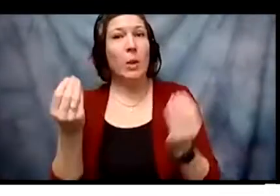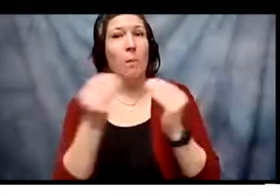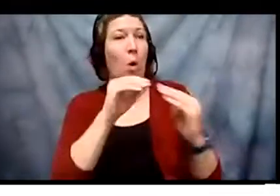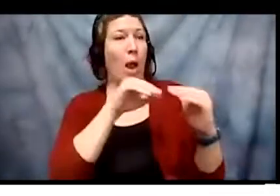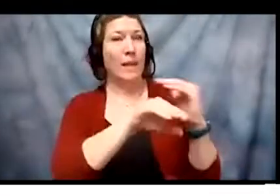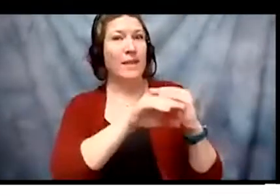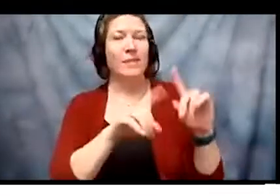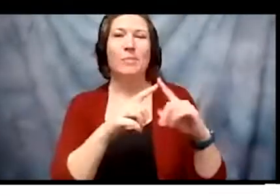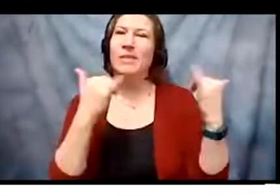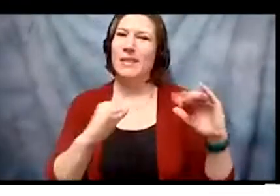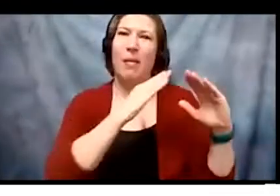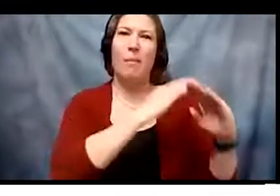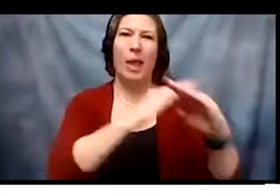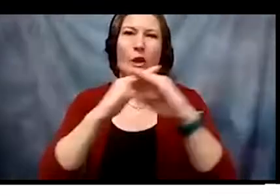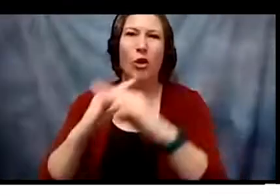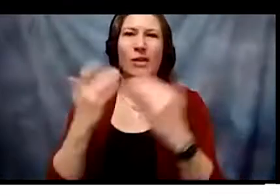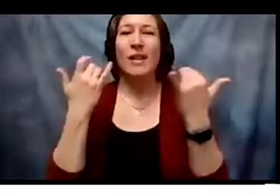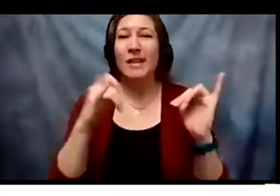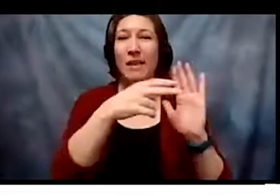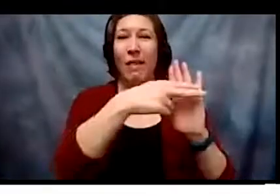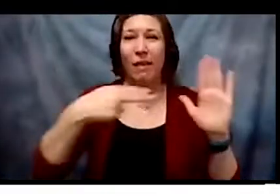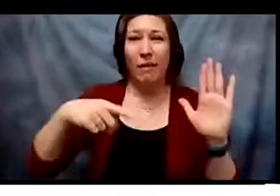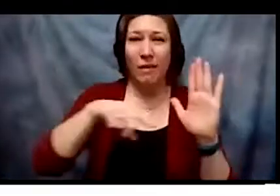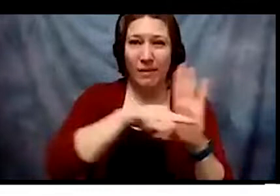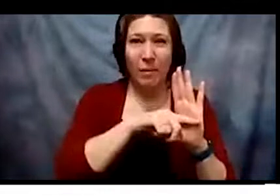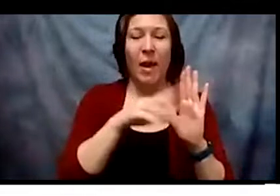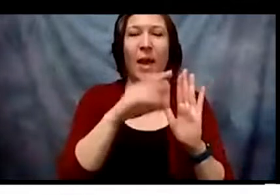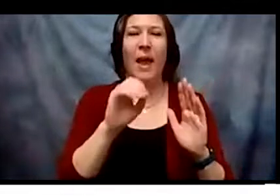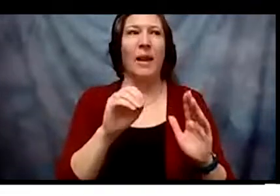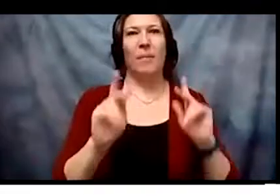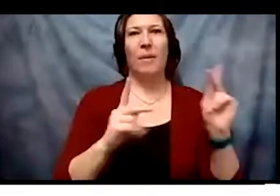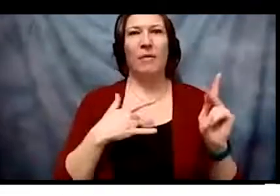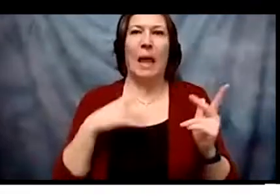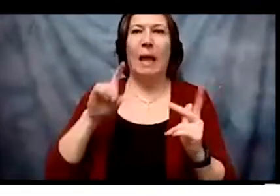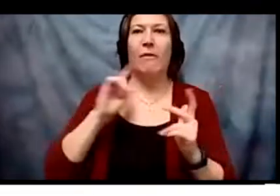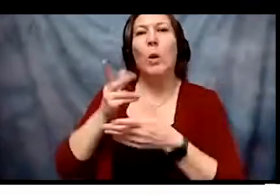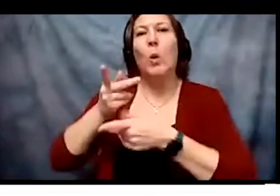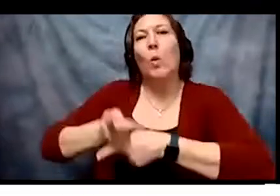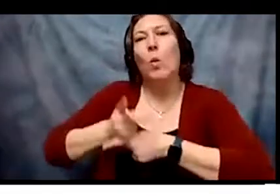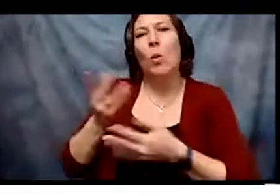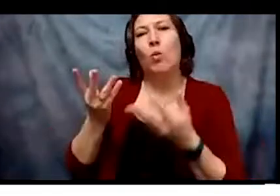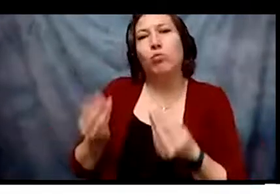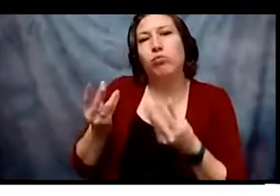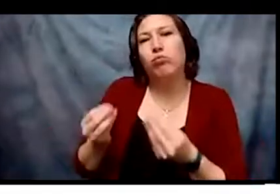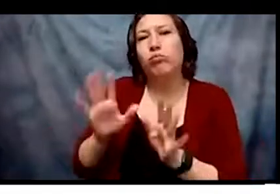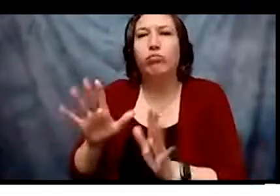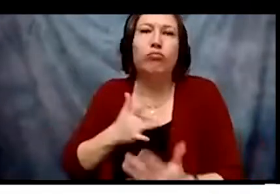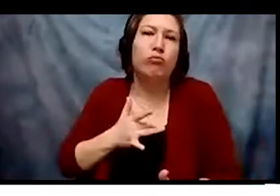stigmas, and the feeling to be delicate with people with disabilities. Absolutely, Thank you for sharing from that